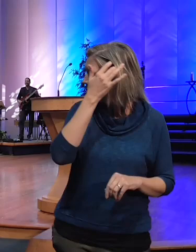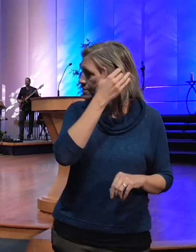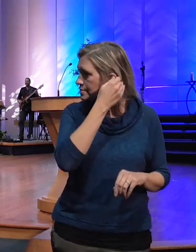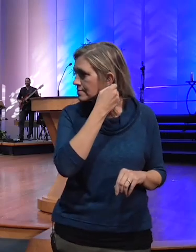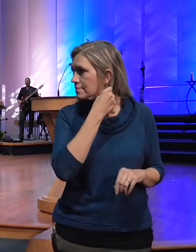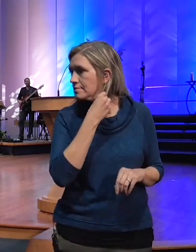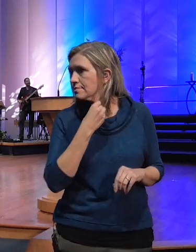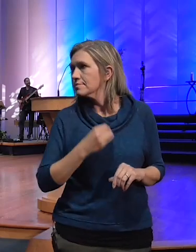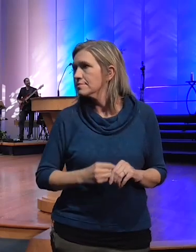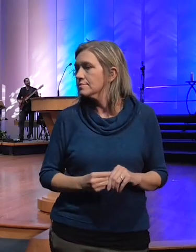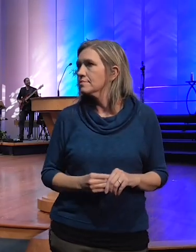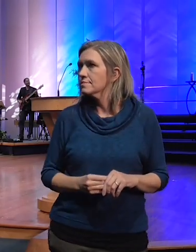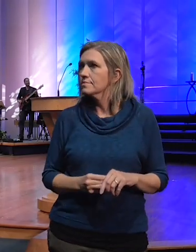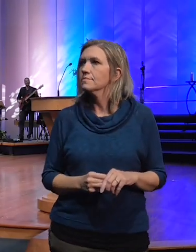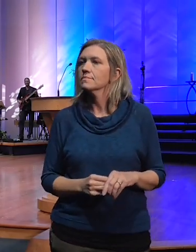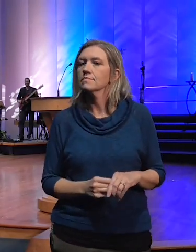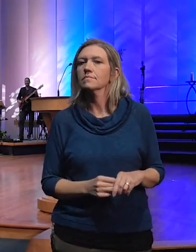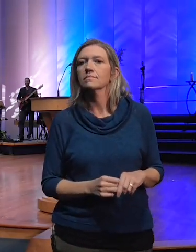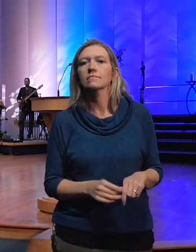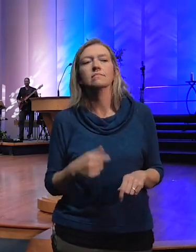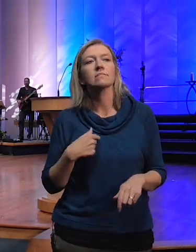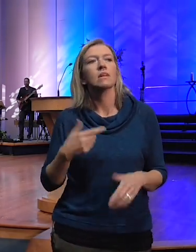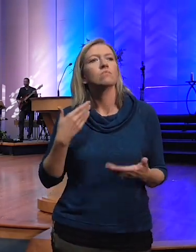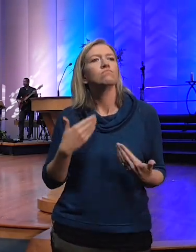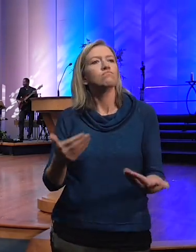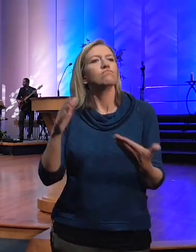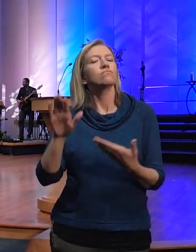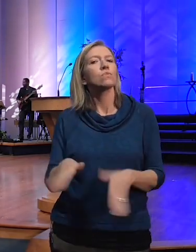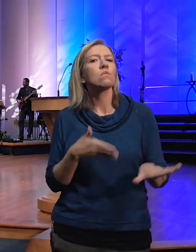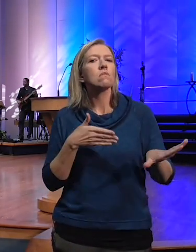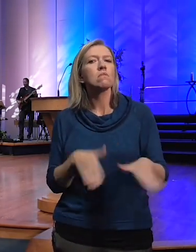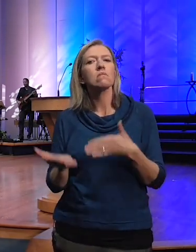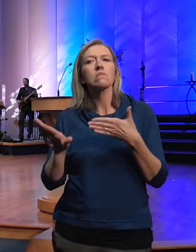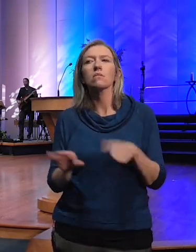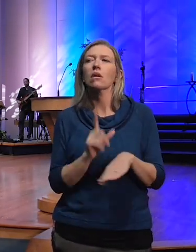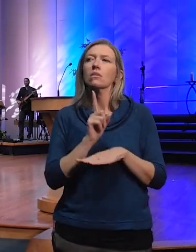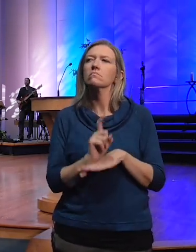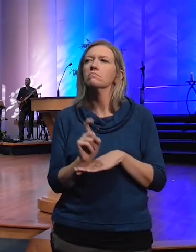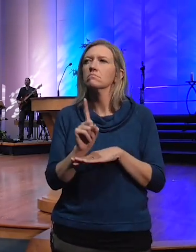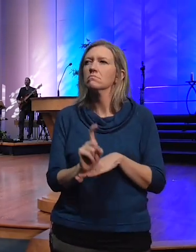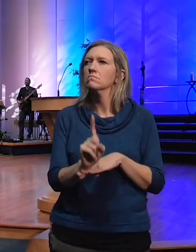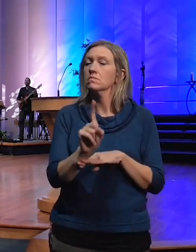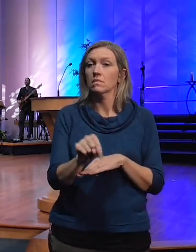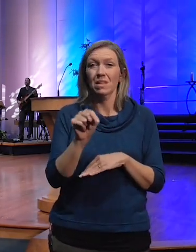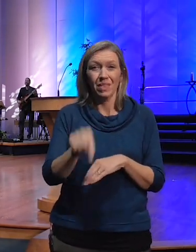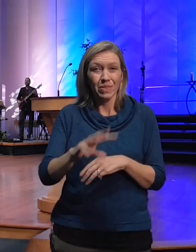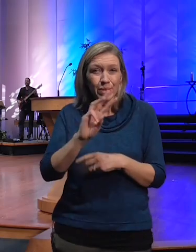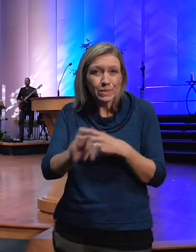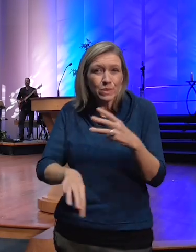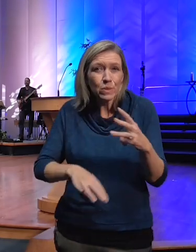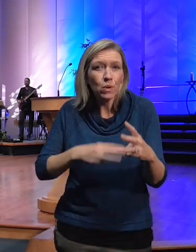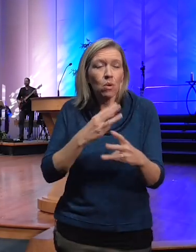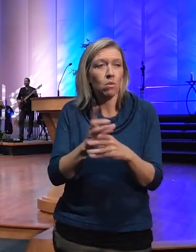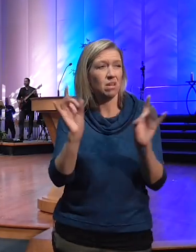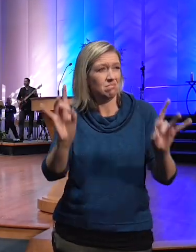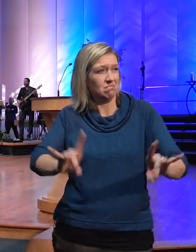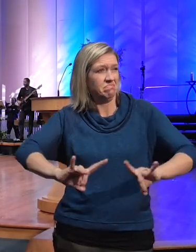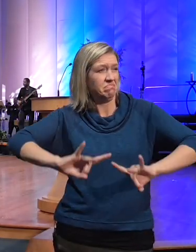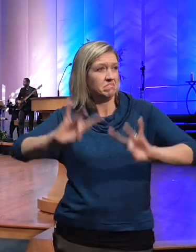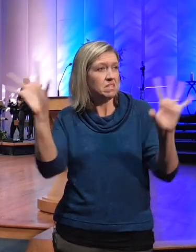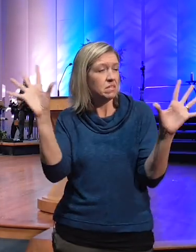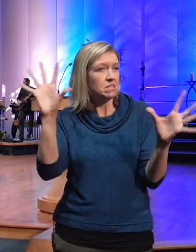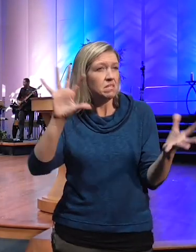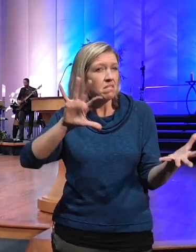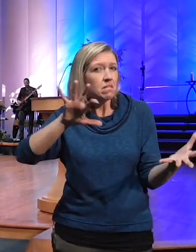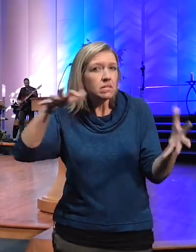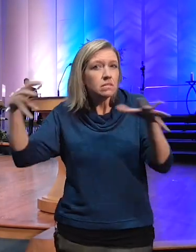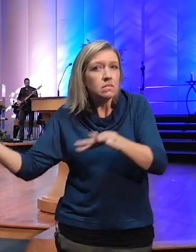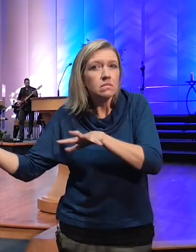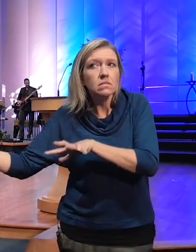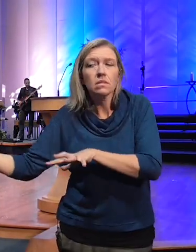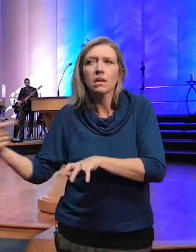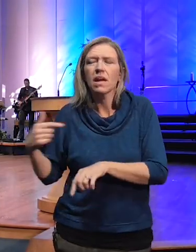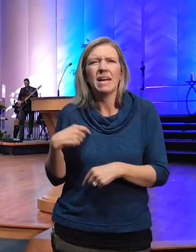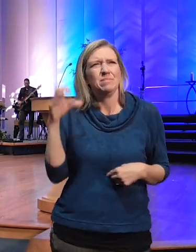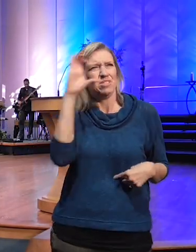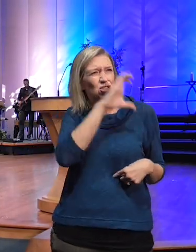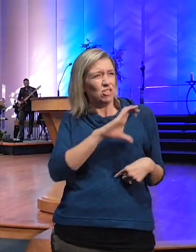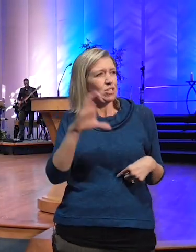cuz I walk through this wicked World searching for line in